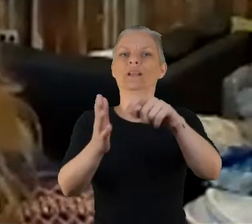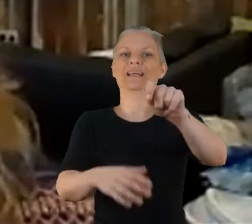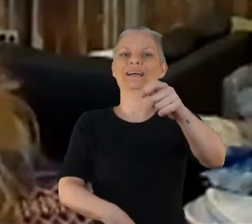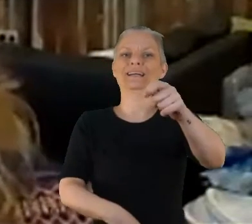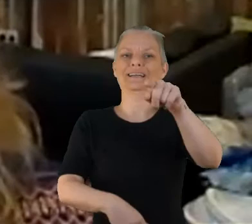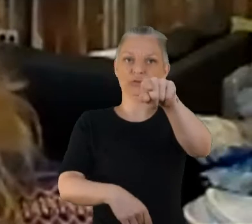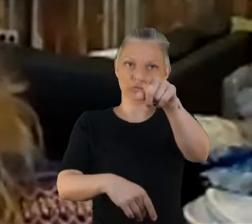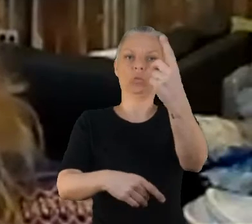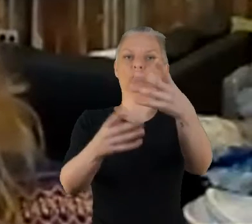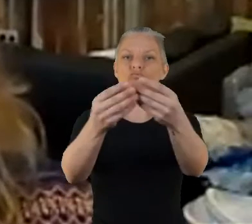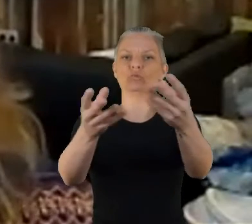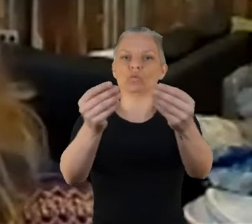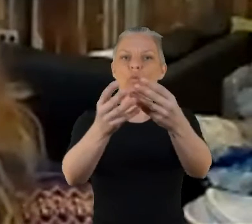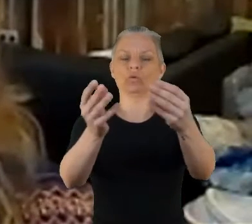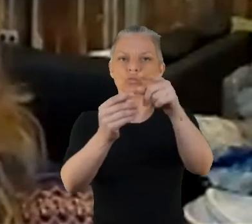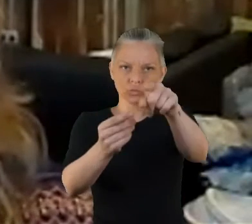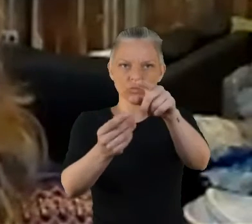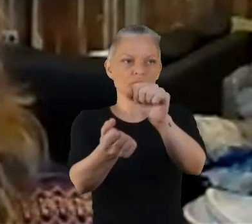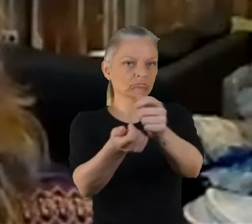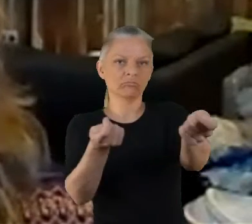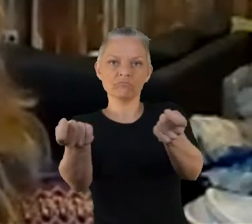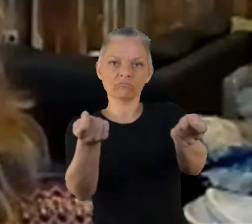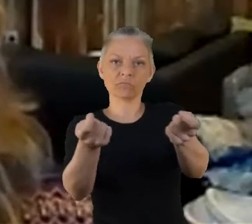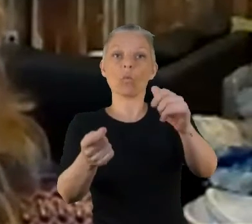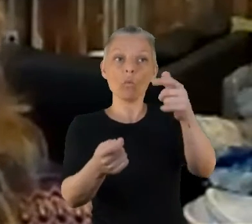of service that should be there? Are you the right person to do that? Because you’re the key